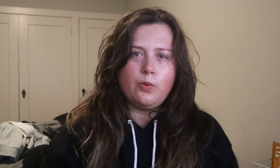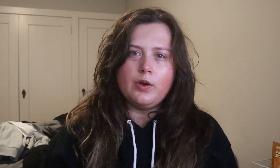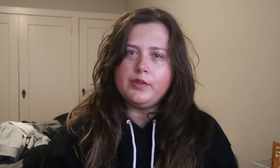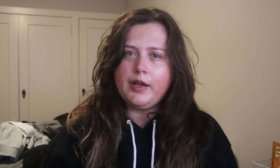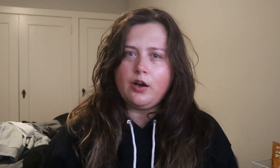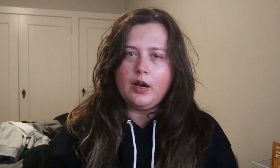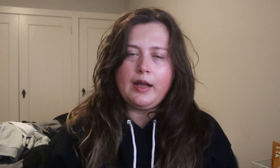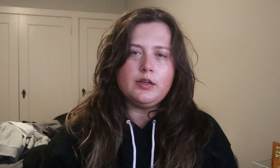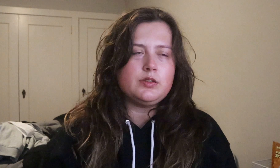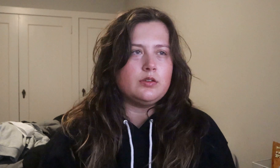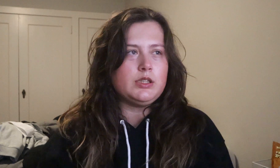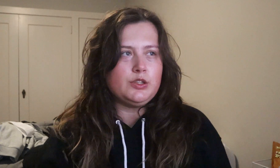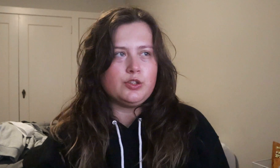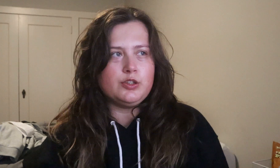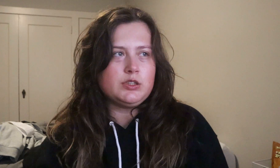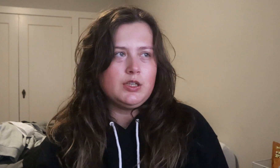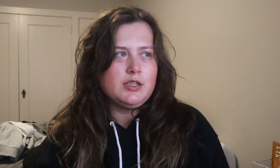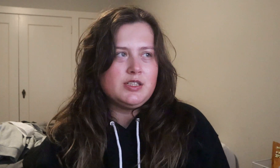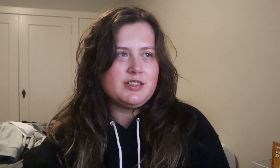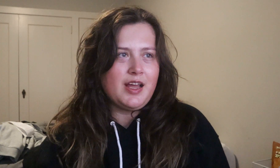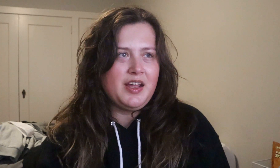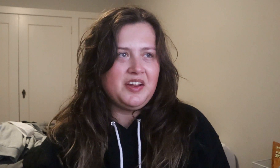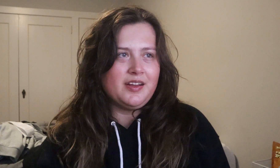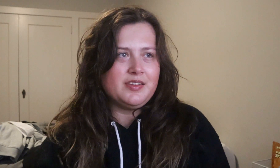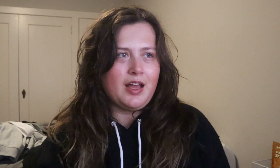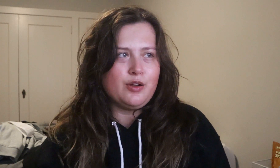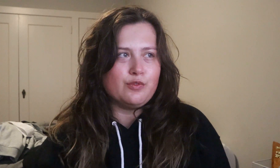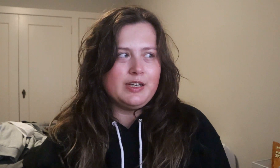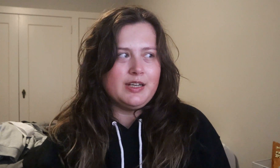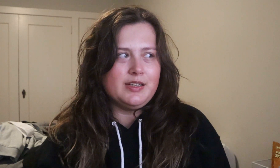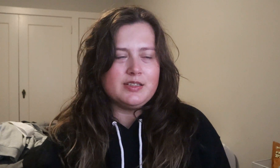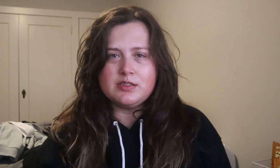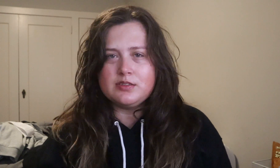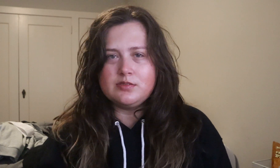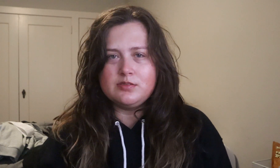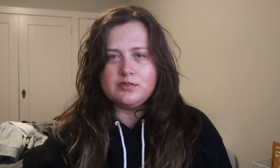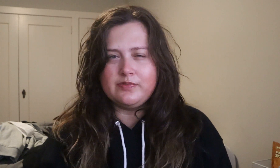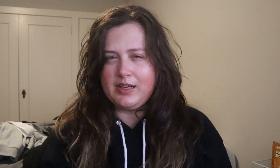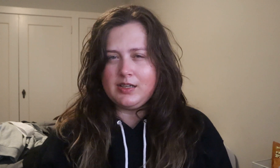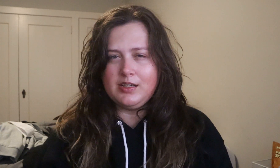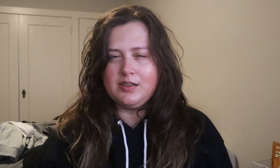or they are ASL teachers, saying that Regan is faking.